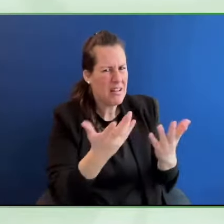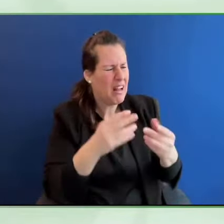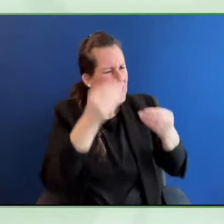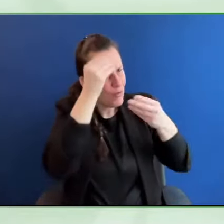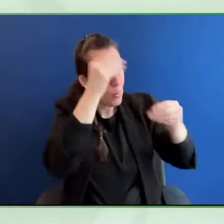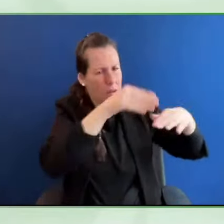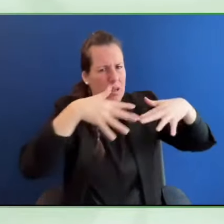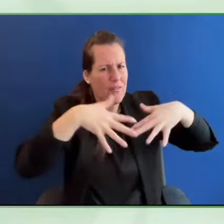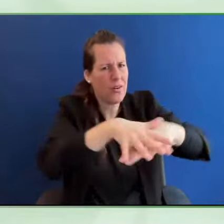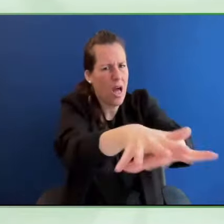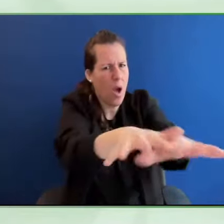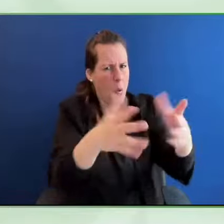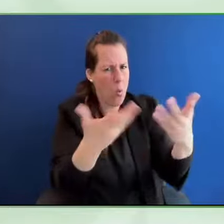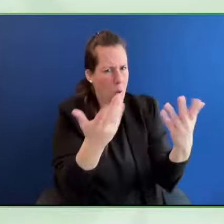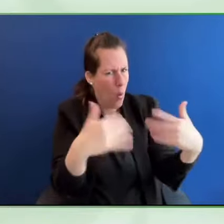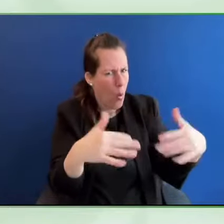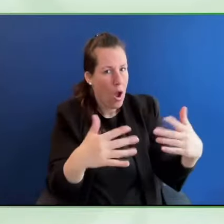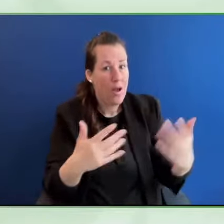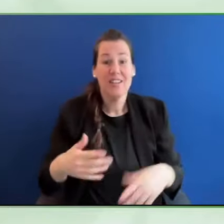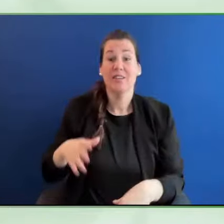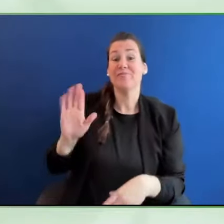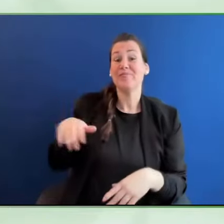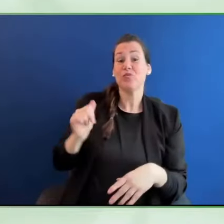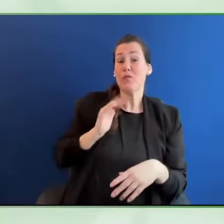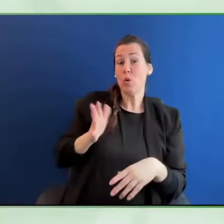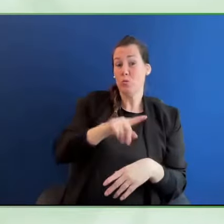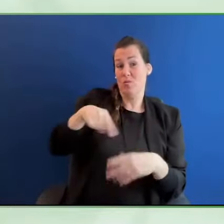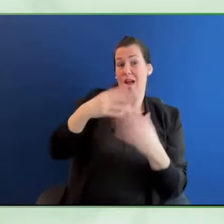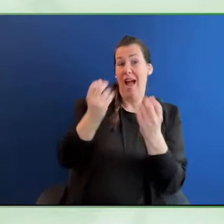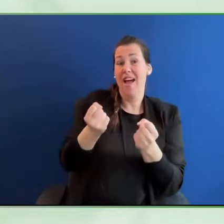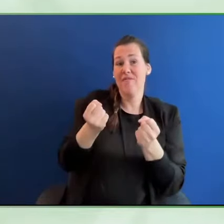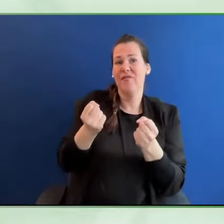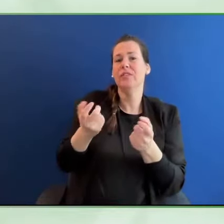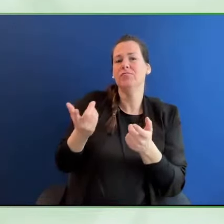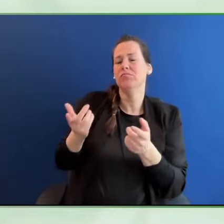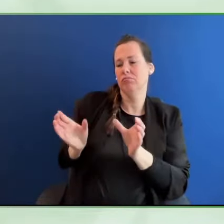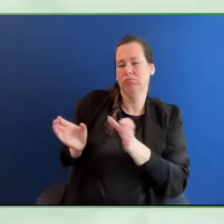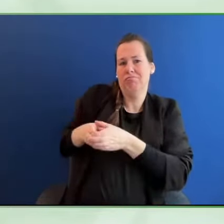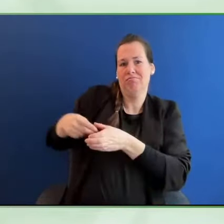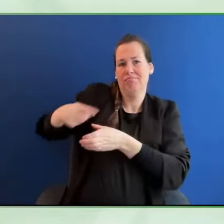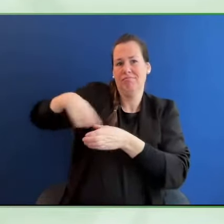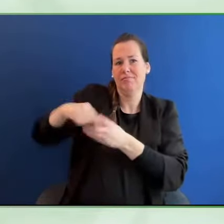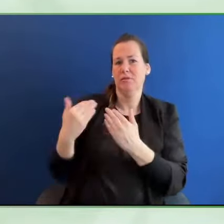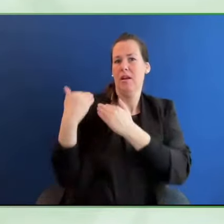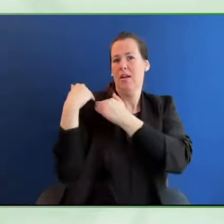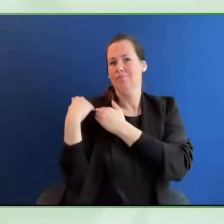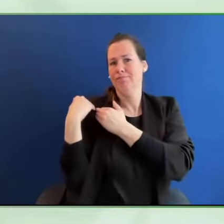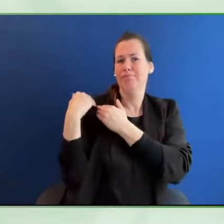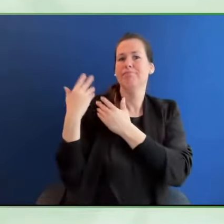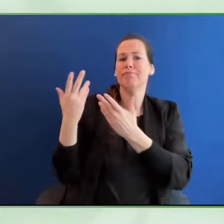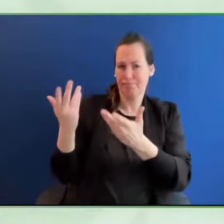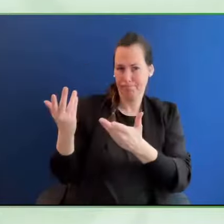Sometimes it can be research. So we have forums that meet regularly and they are co-chaired by members.